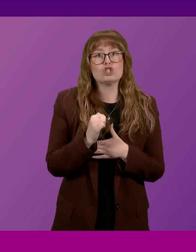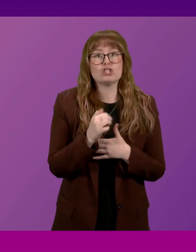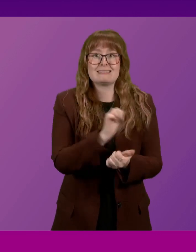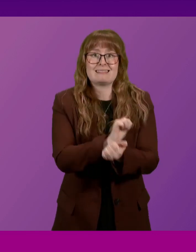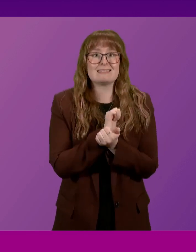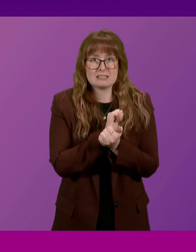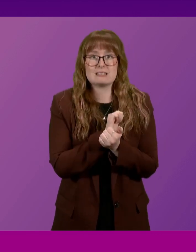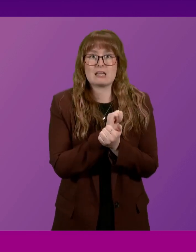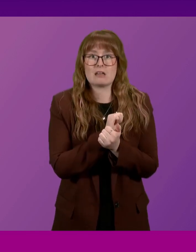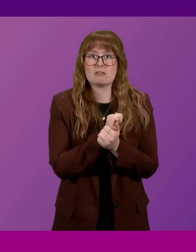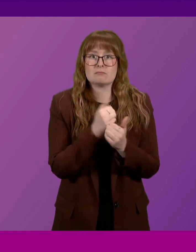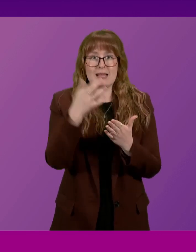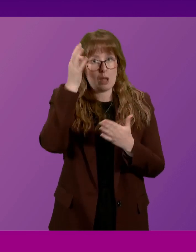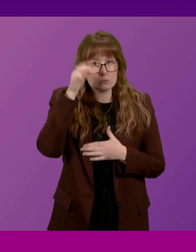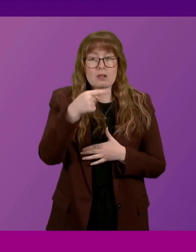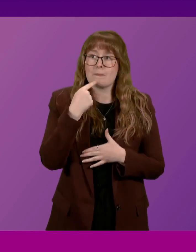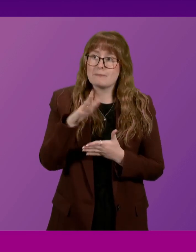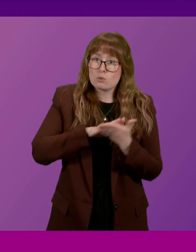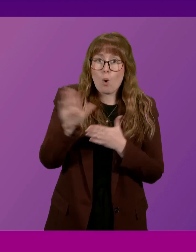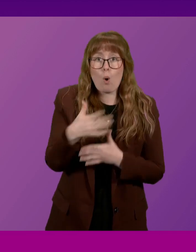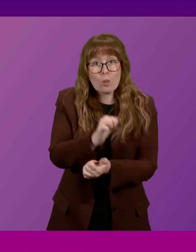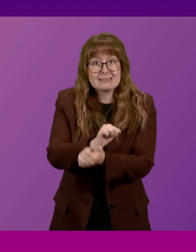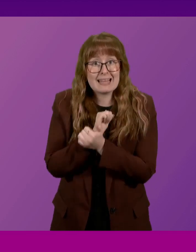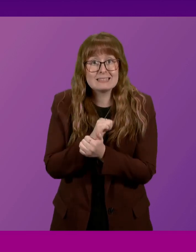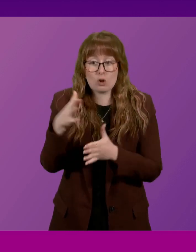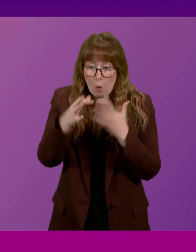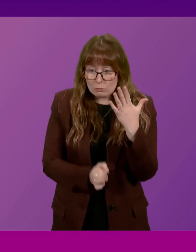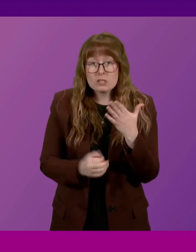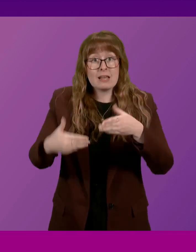makes it clear that all sentencing options, including imprisonment,